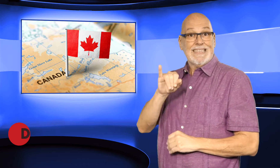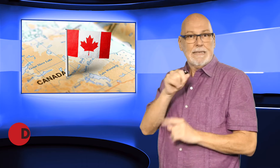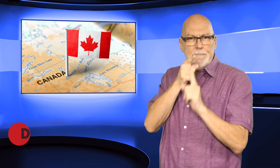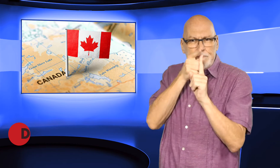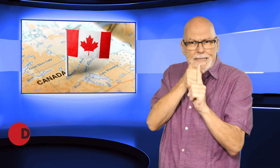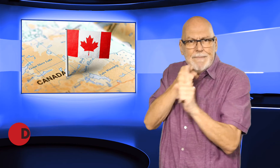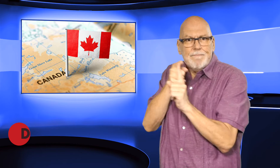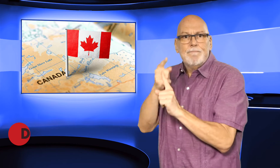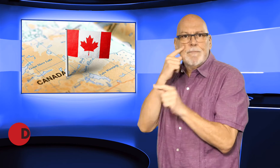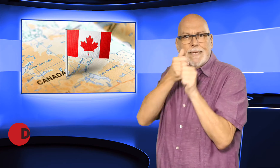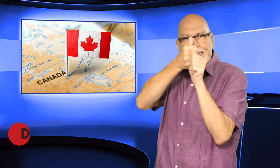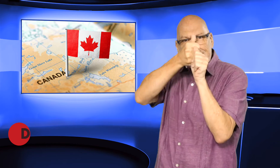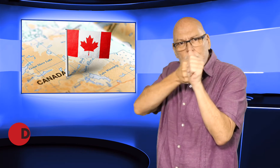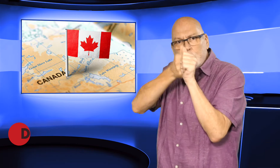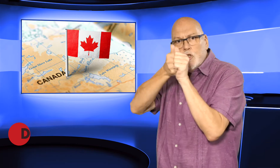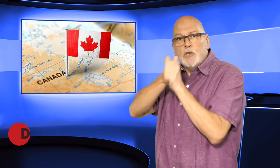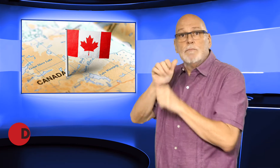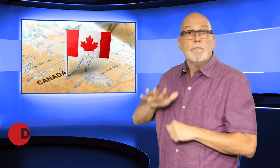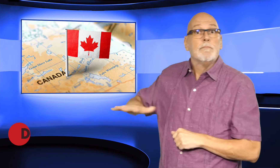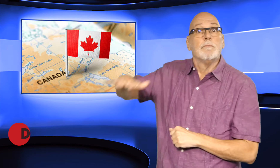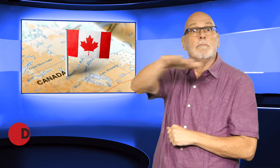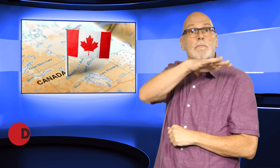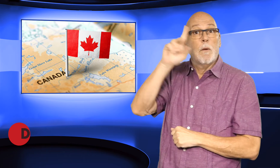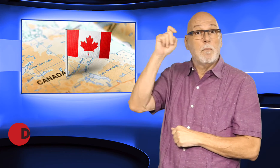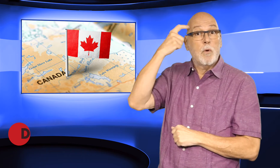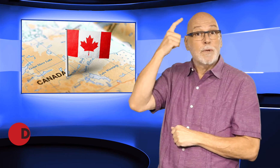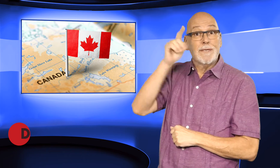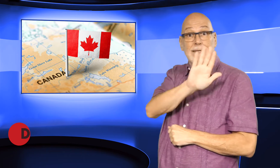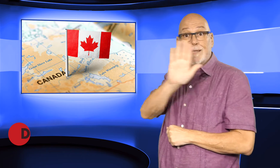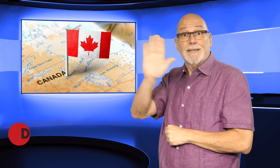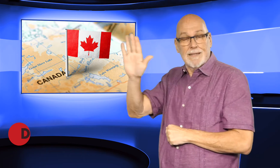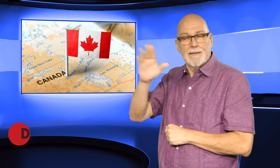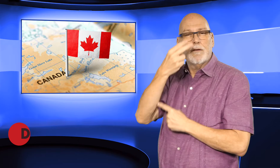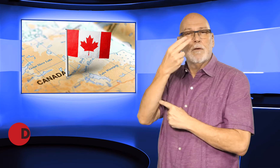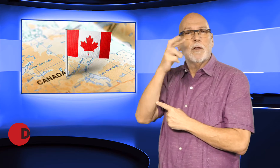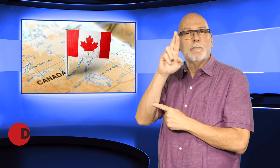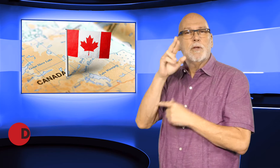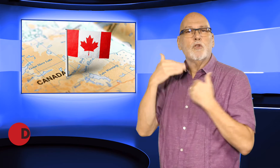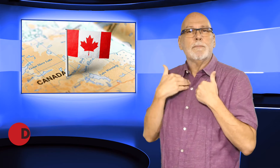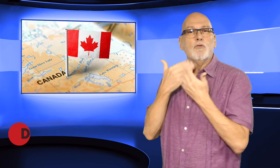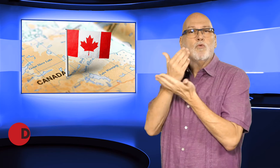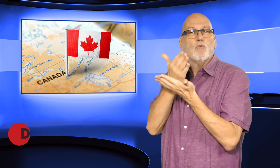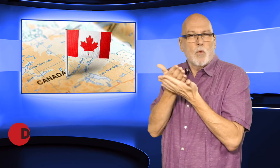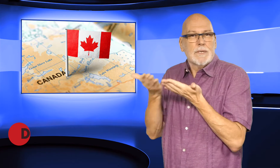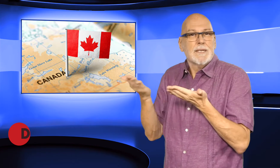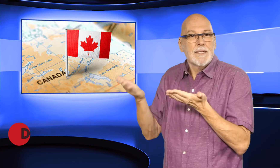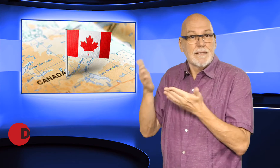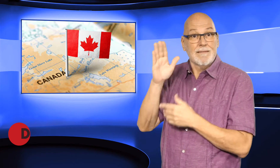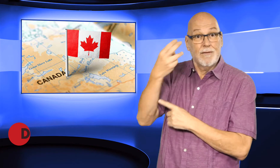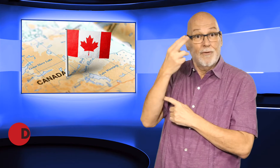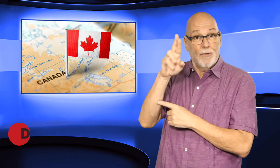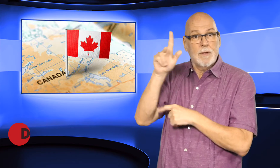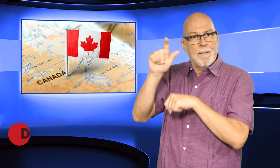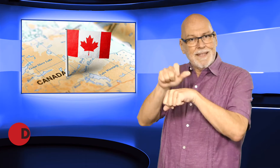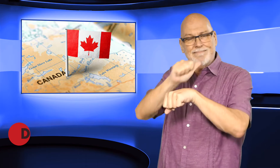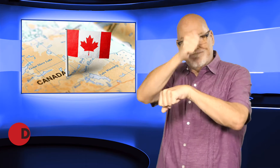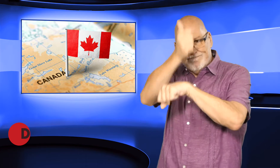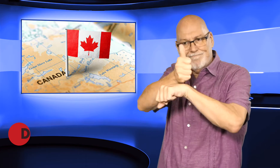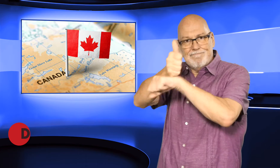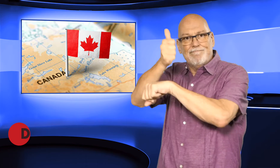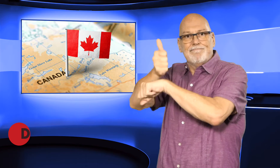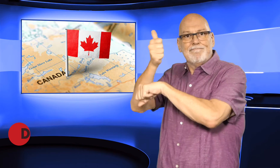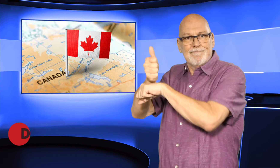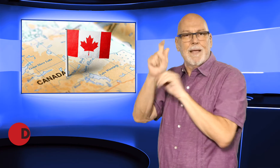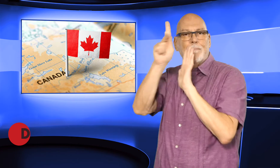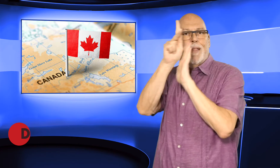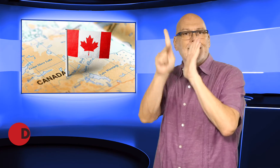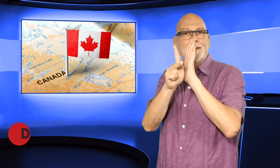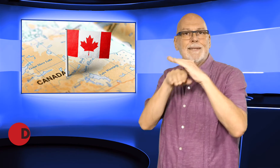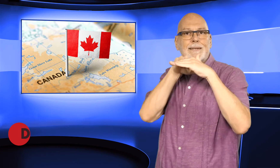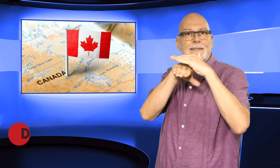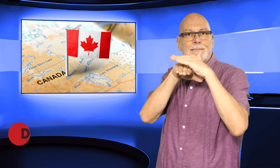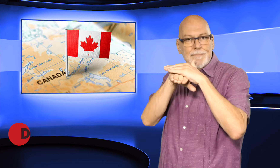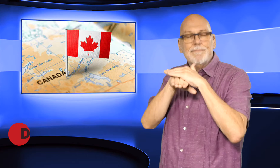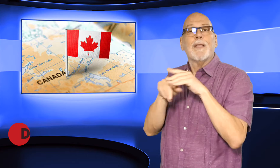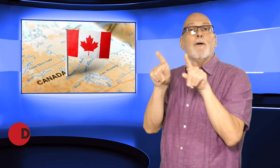that each Employer’s Human Resources must set up accessibility policy,